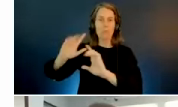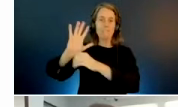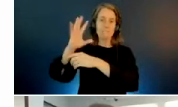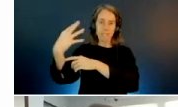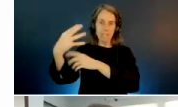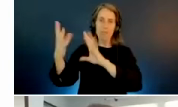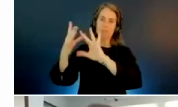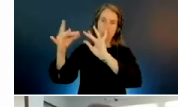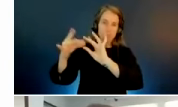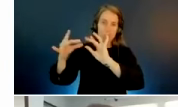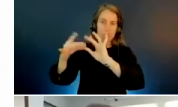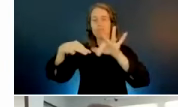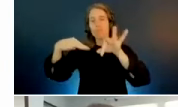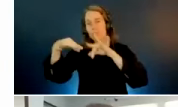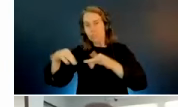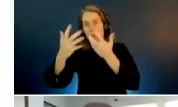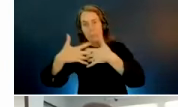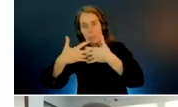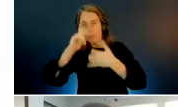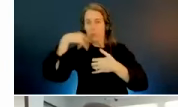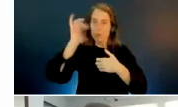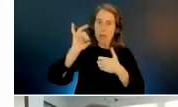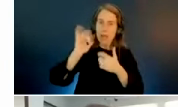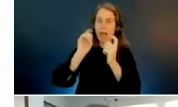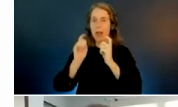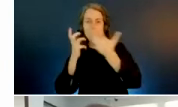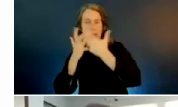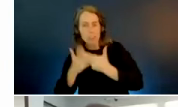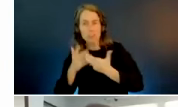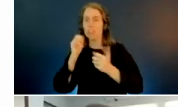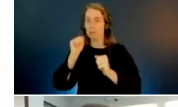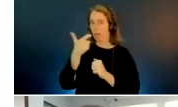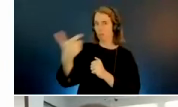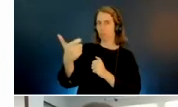uh to vote and kind of the accommodations that are available on those machines um again that'll